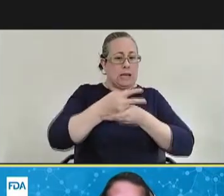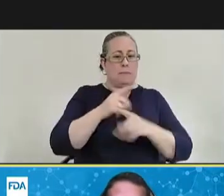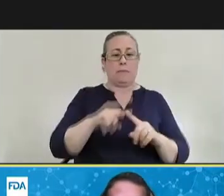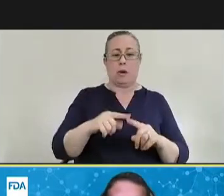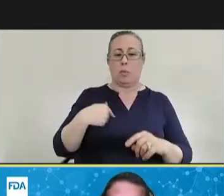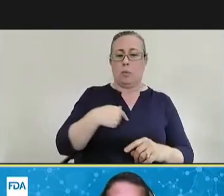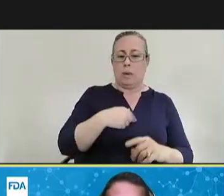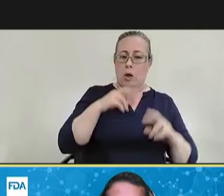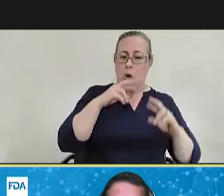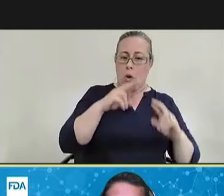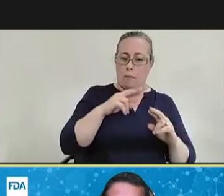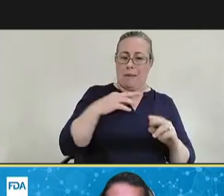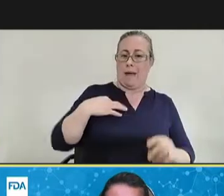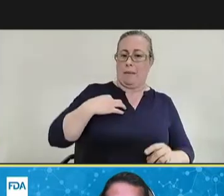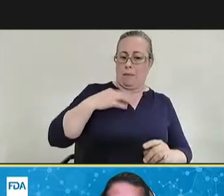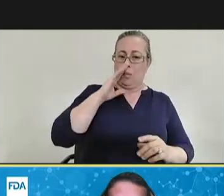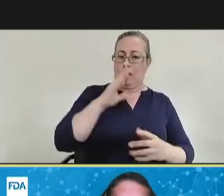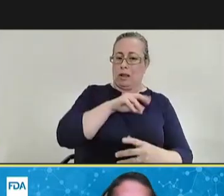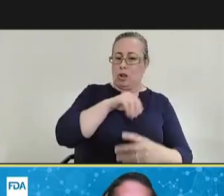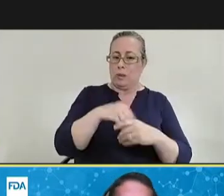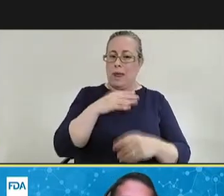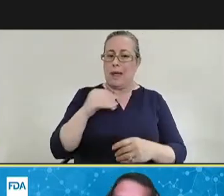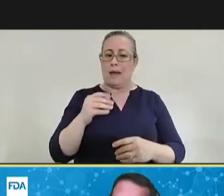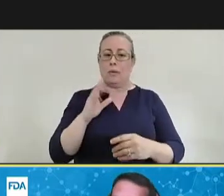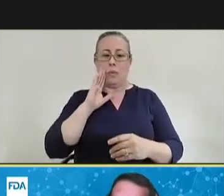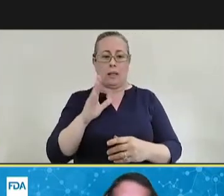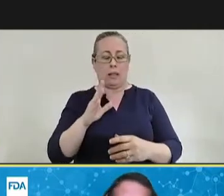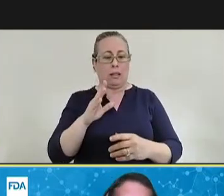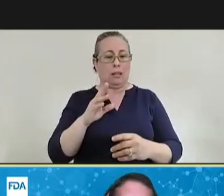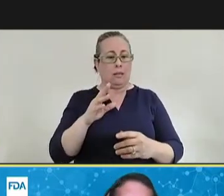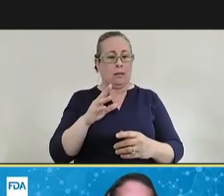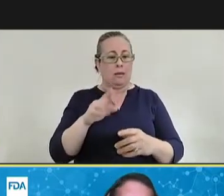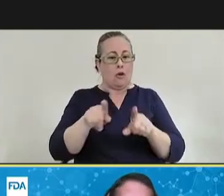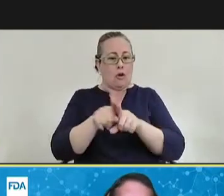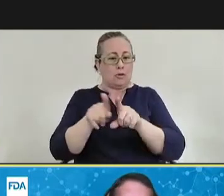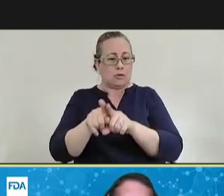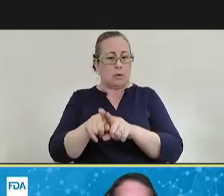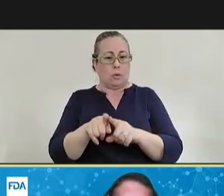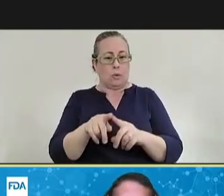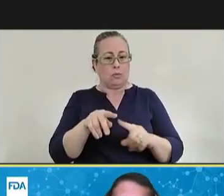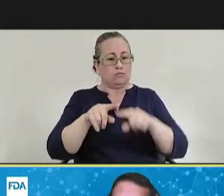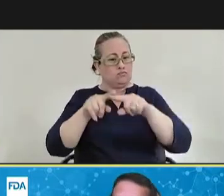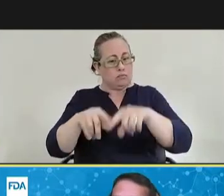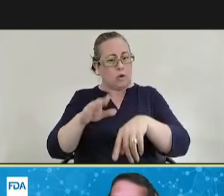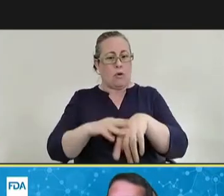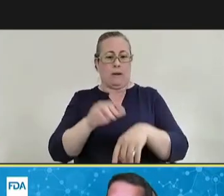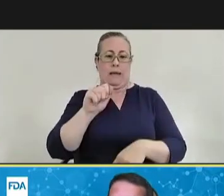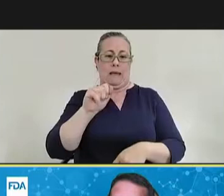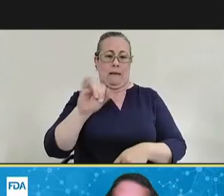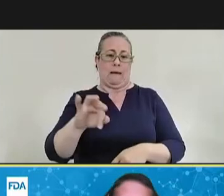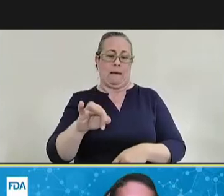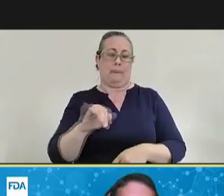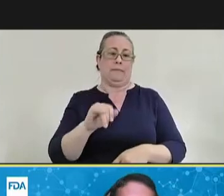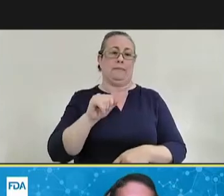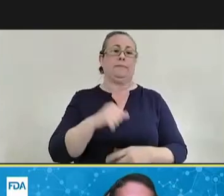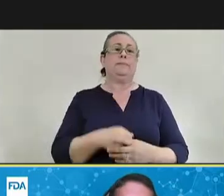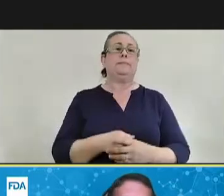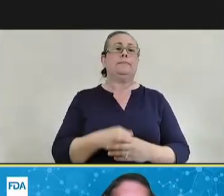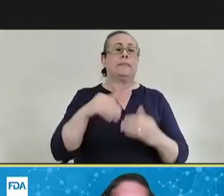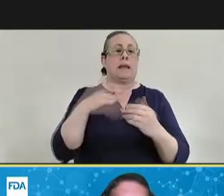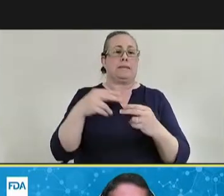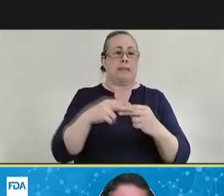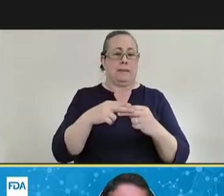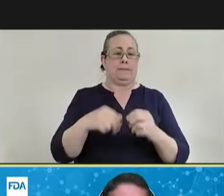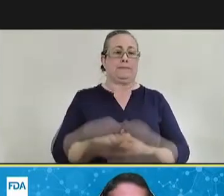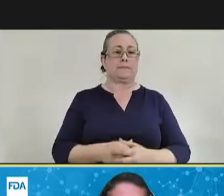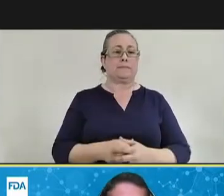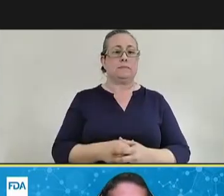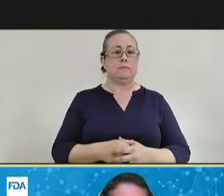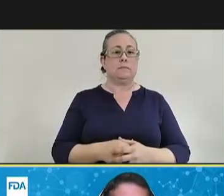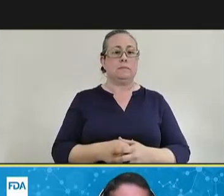development programs, even if it's outside of FDA oversight. So within CDER, we're starting to see